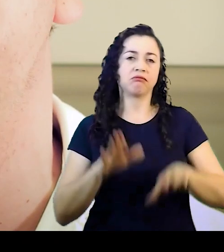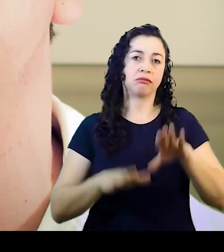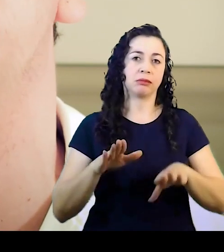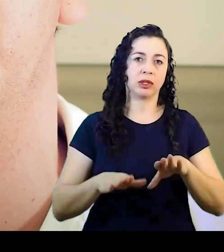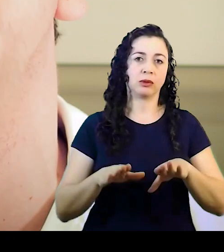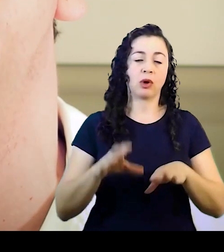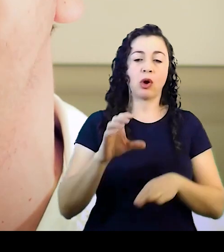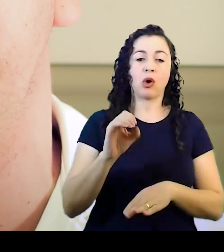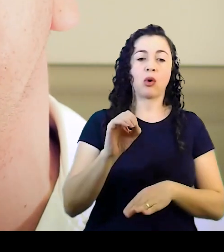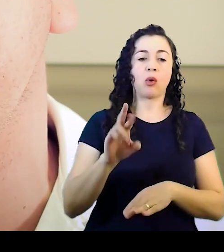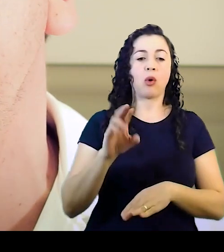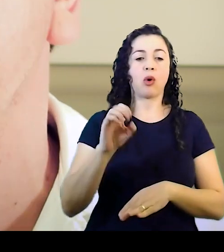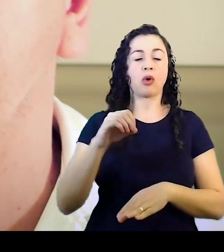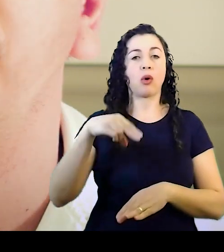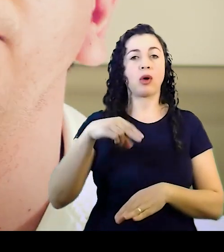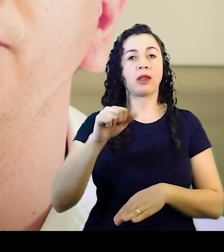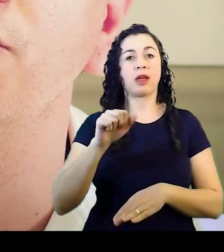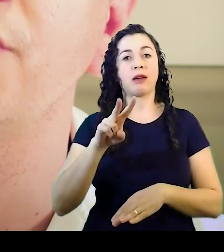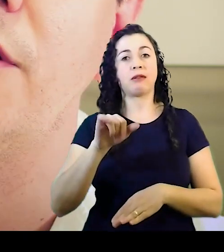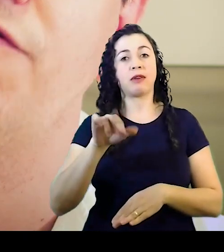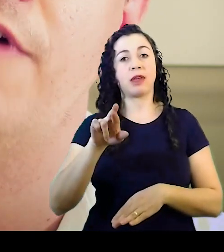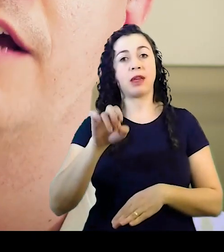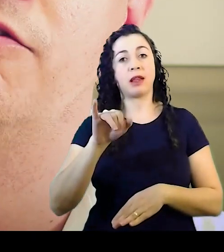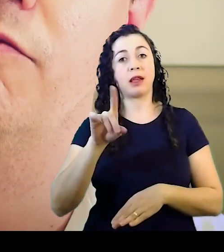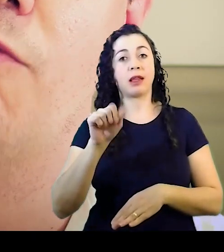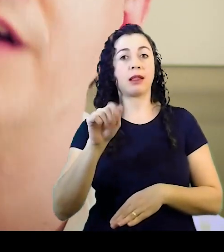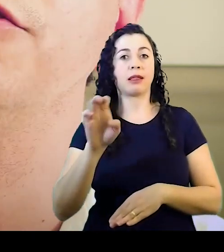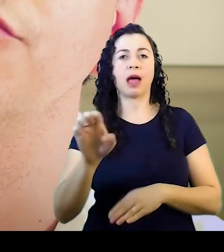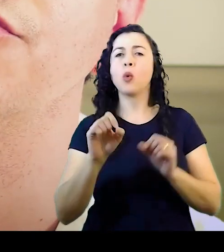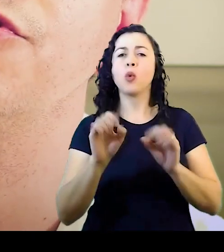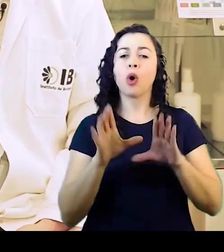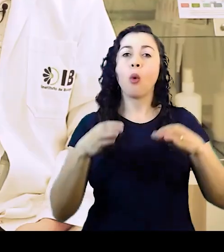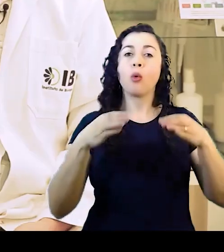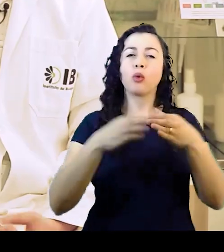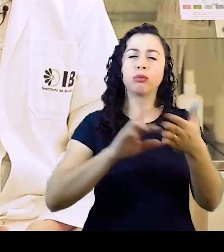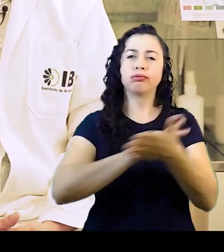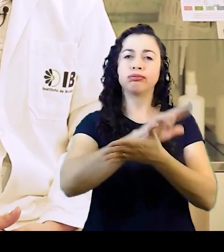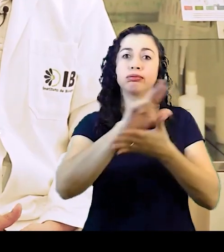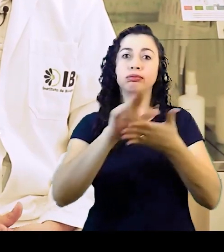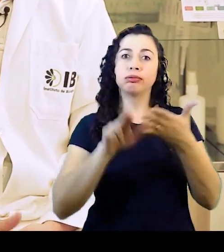Coronaviridae is a large and diverse family of viruses that has viruses that can infect almost all